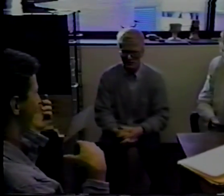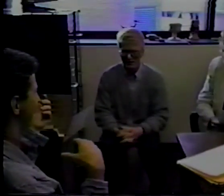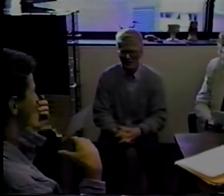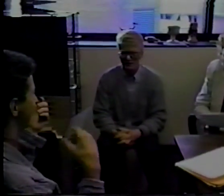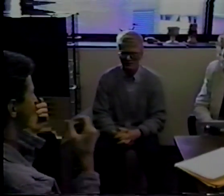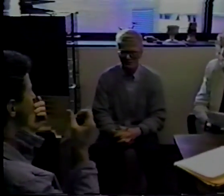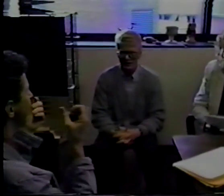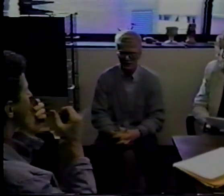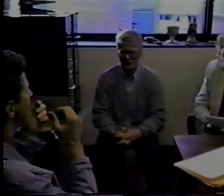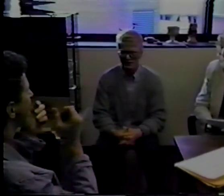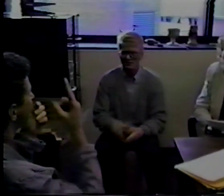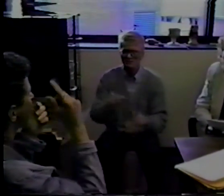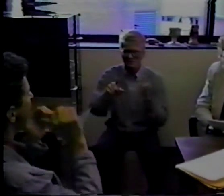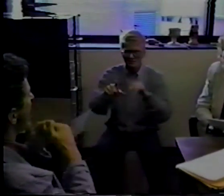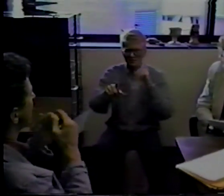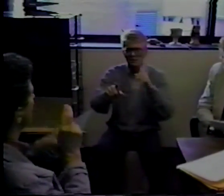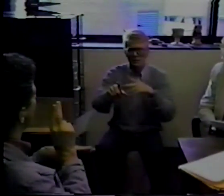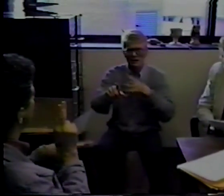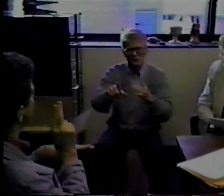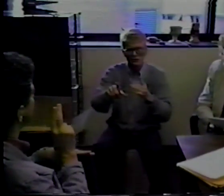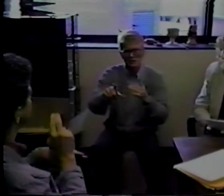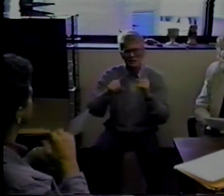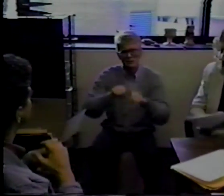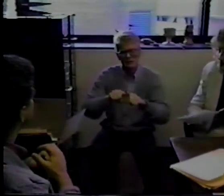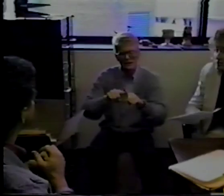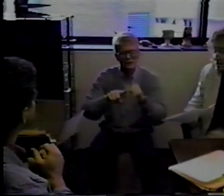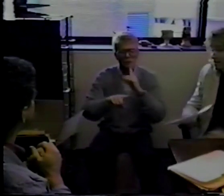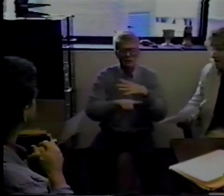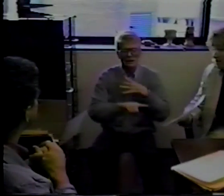I'm not sure. Professor: That's gonna be -- that's gonna be an interesting thing